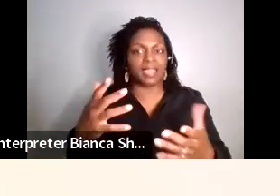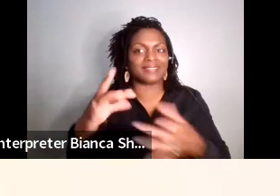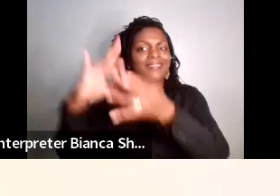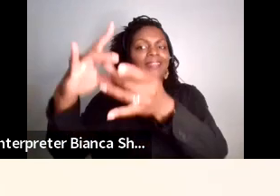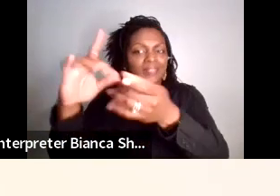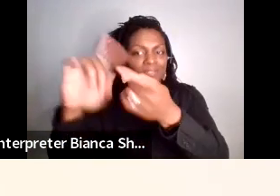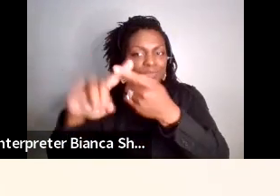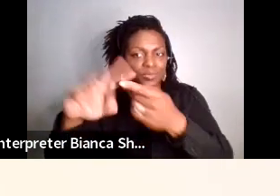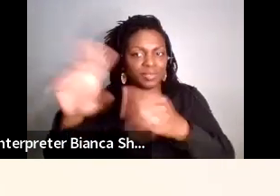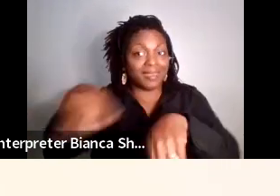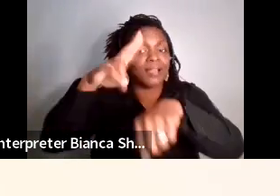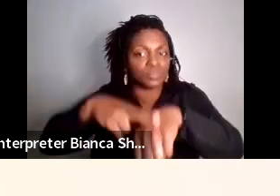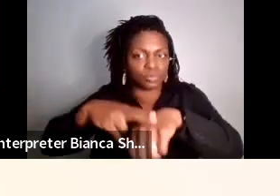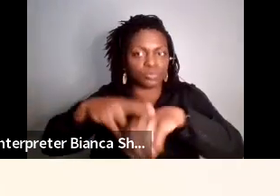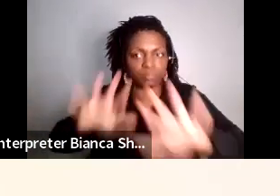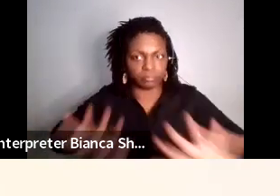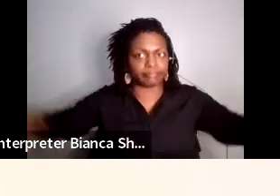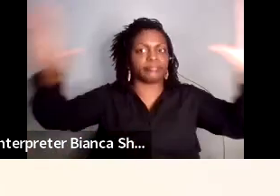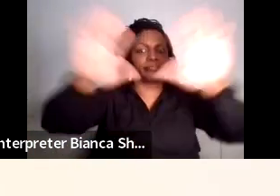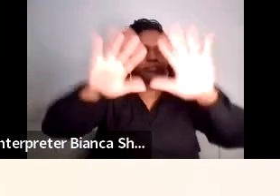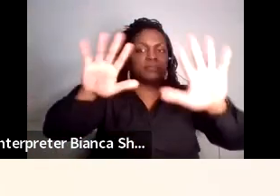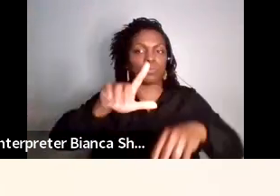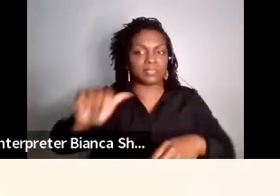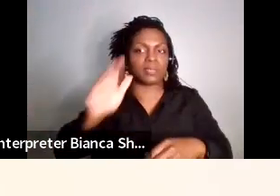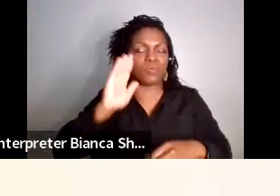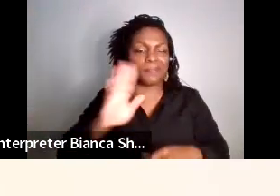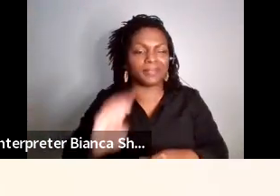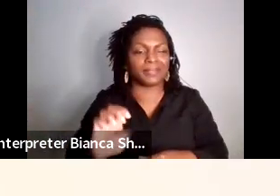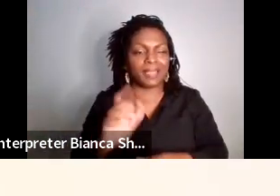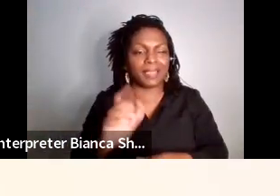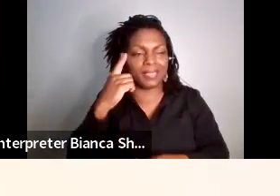So Louisiana will be, I think, 30, third in line.